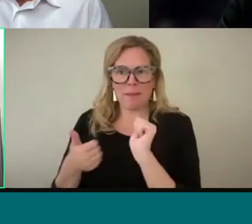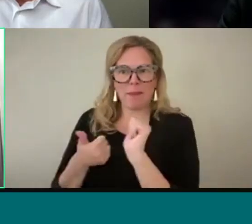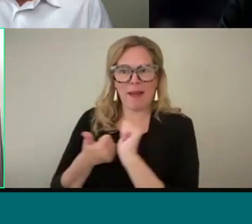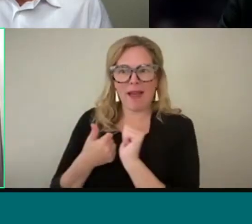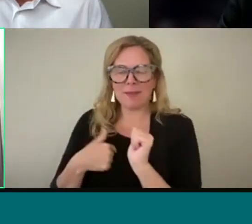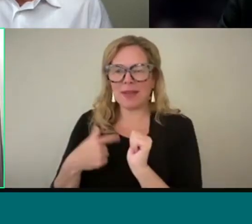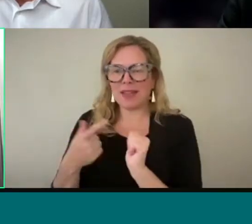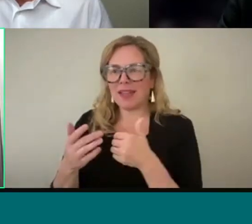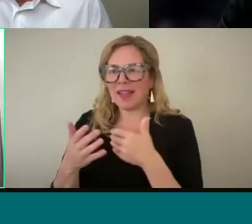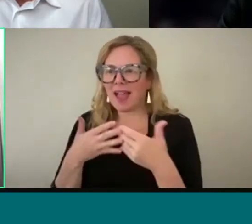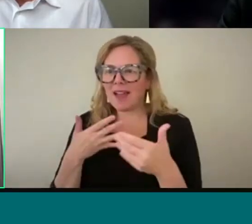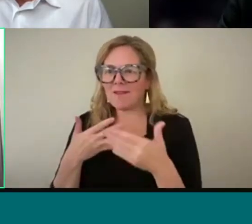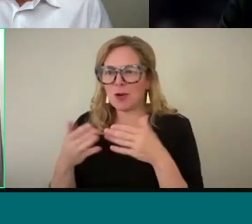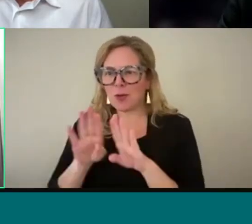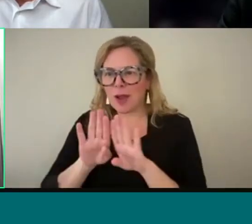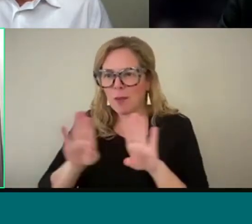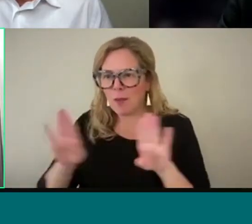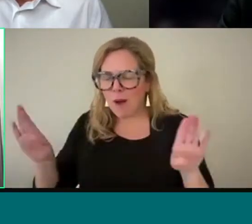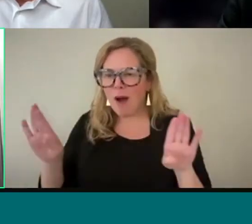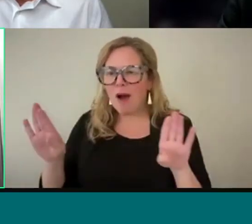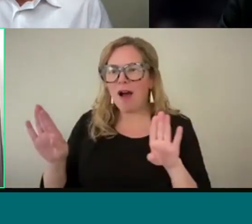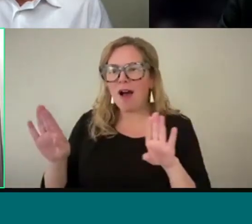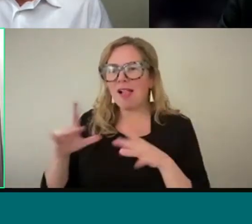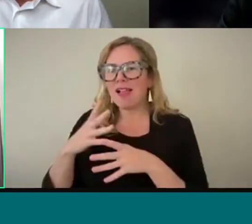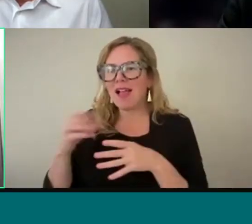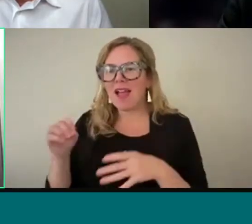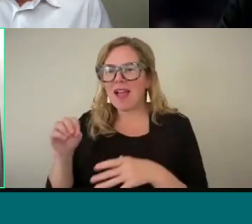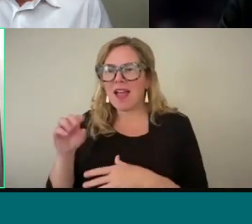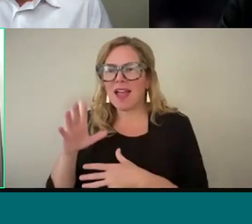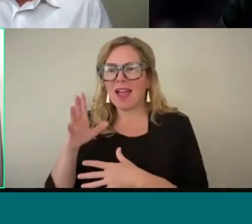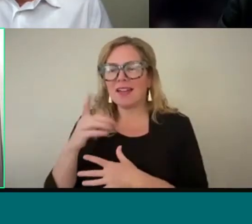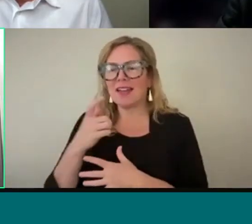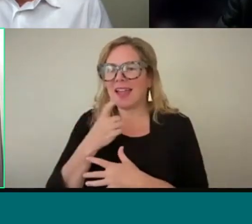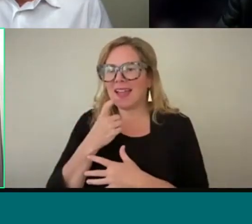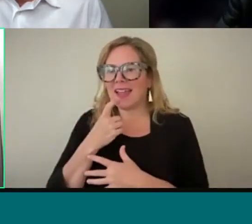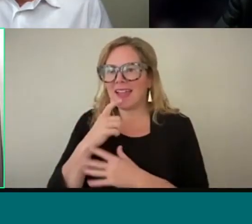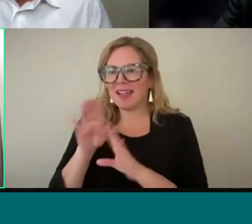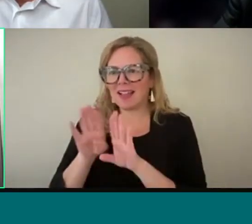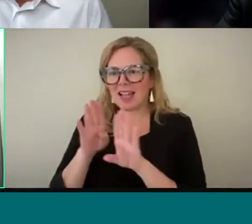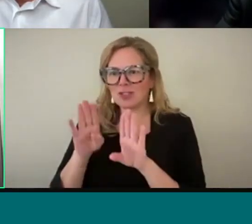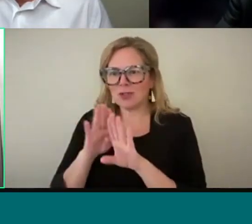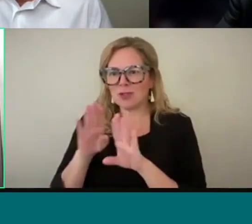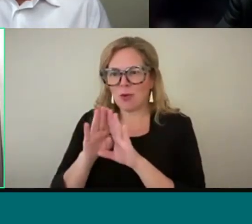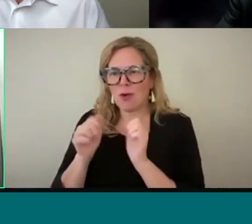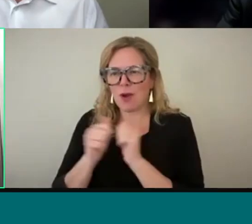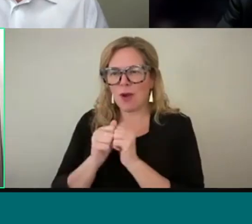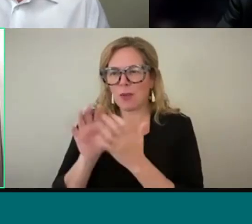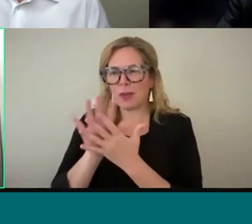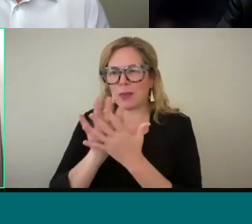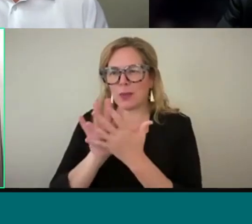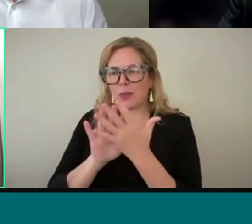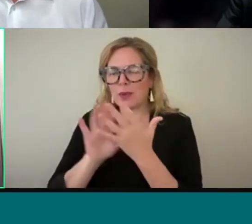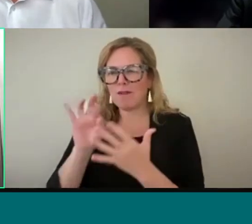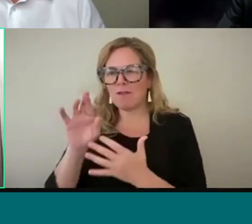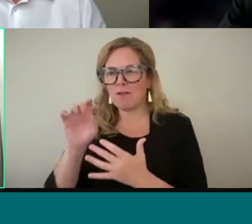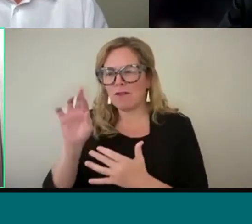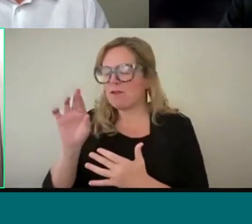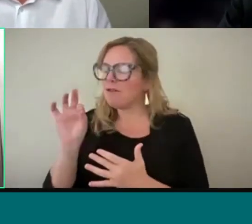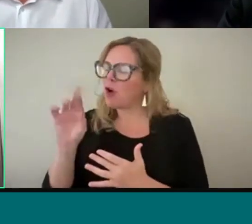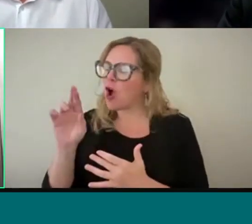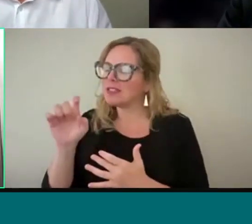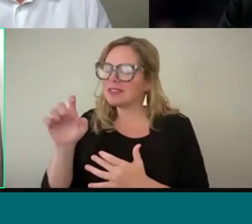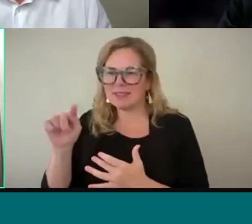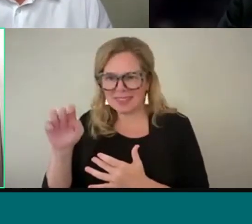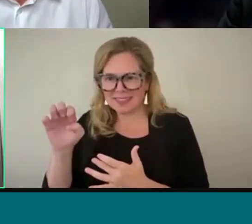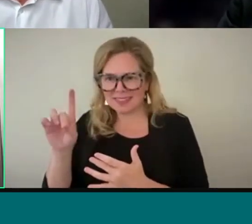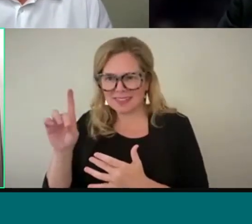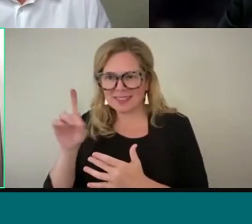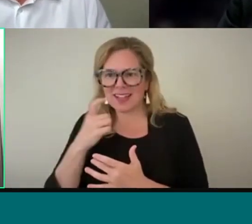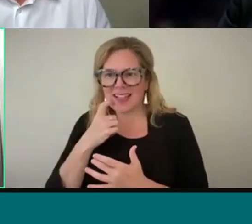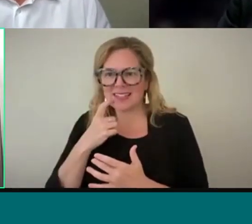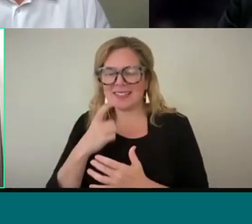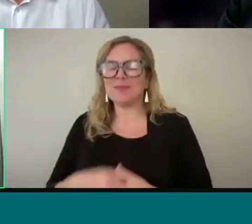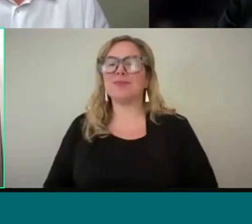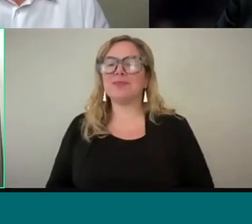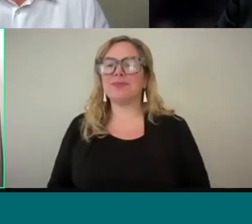the background. I'm honored to be part of this panel, and the folks here represent different